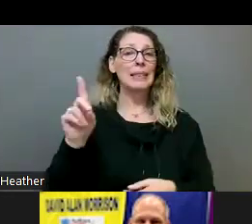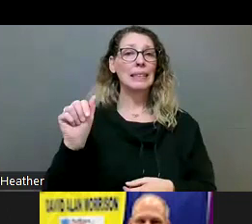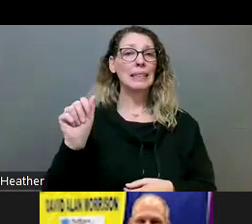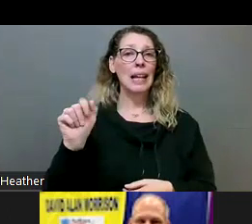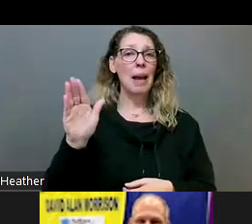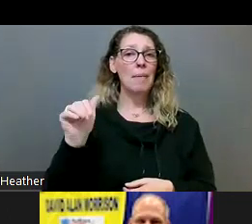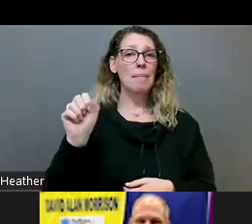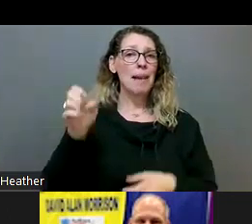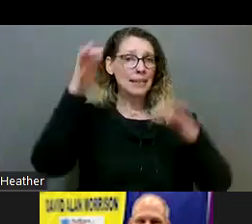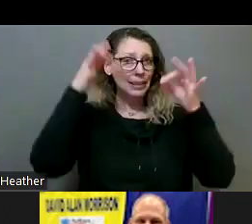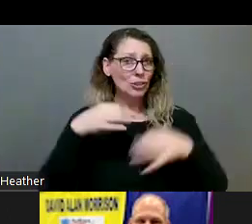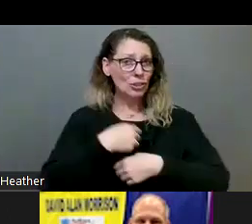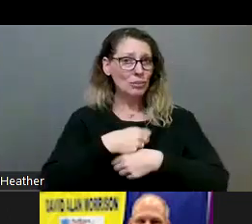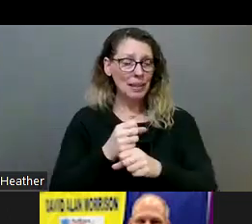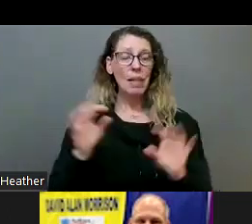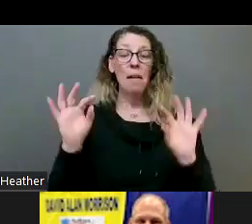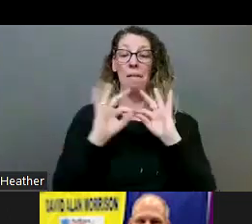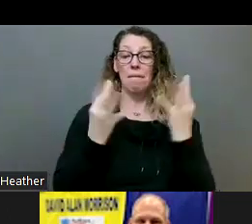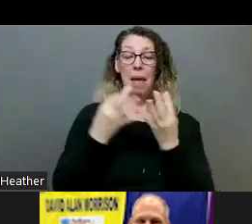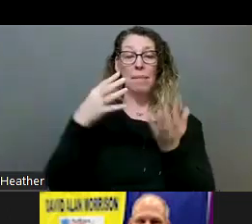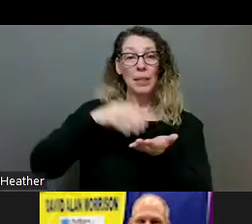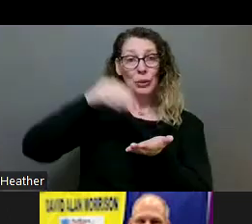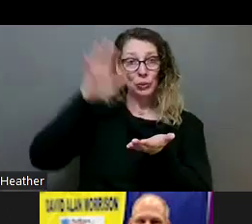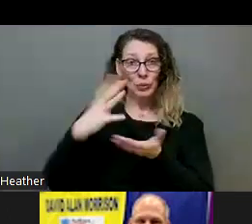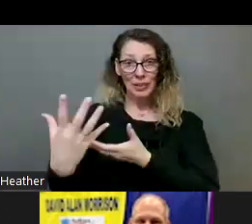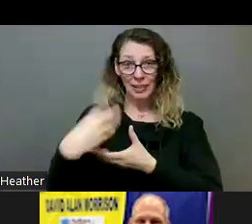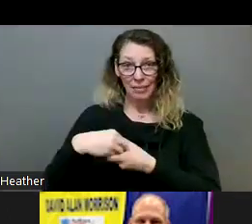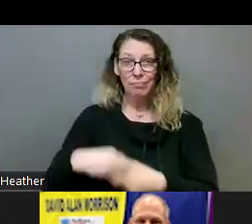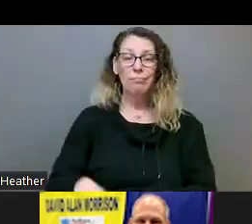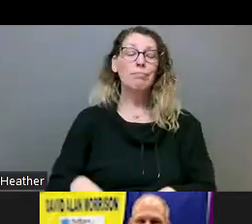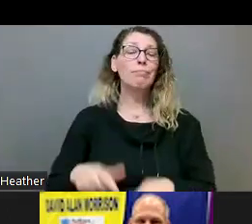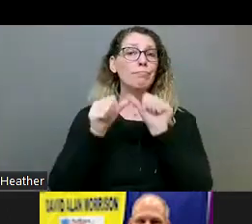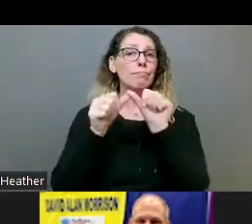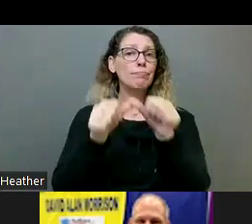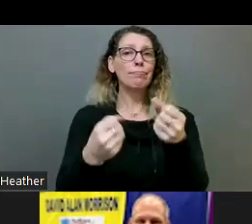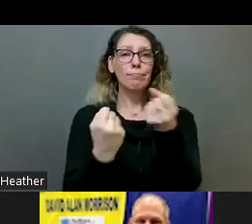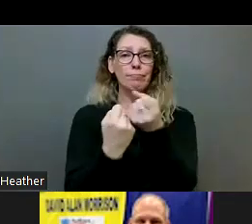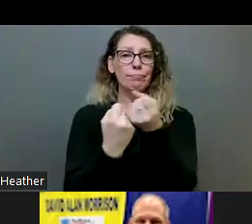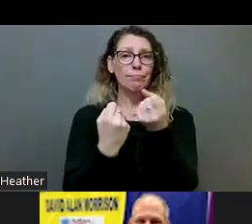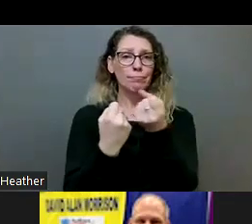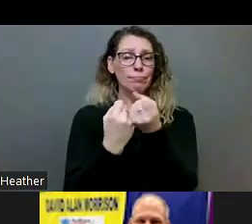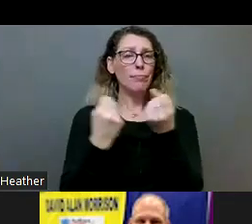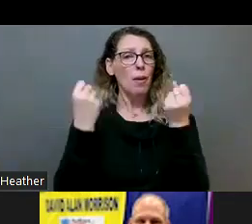family, student, and community engagement, a continuum of support that has a robust Tier 1,